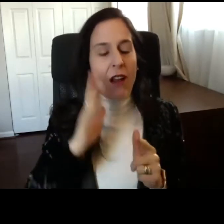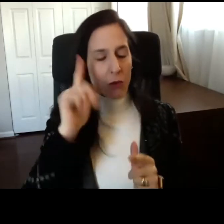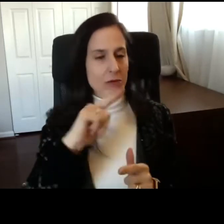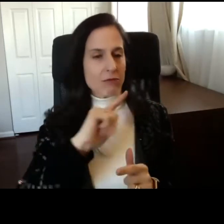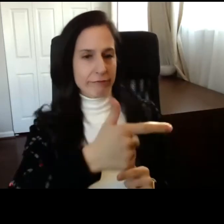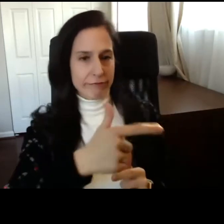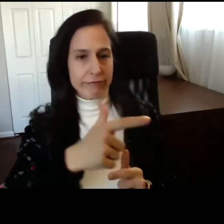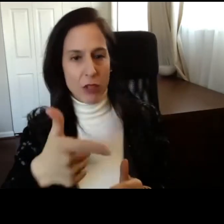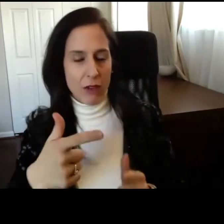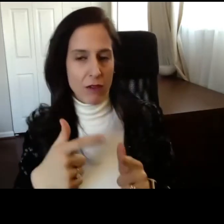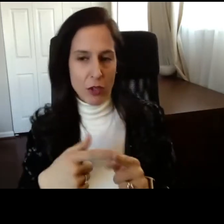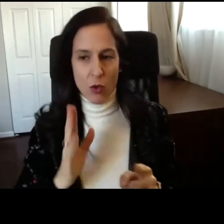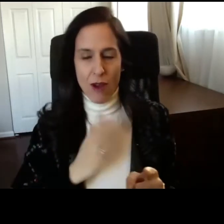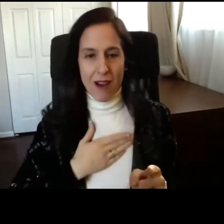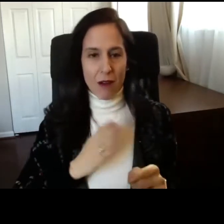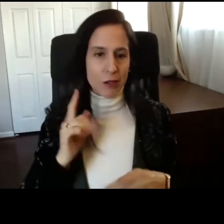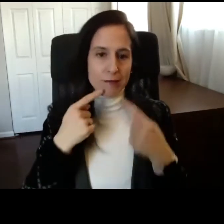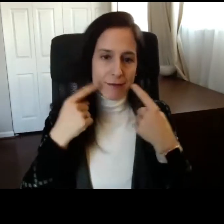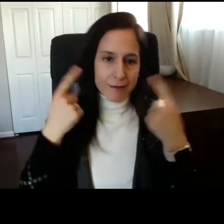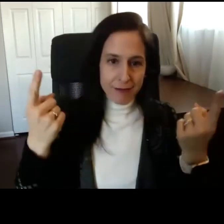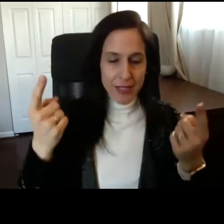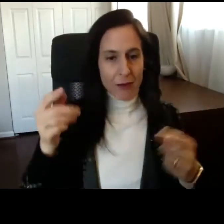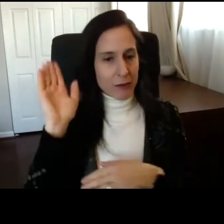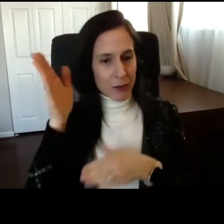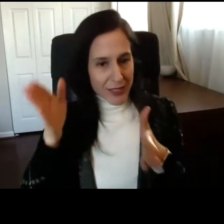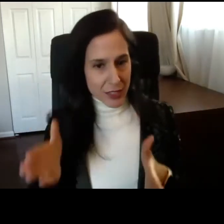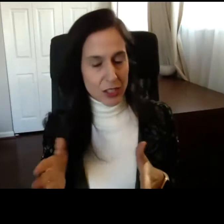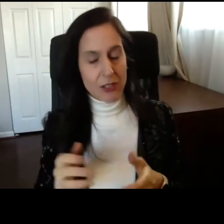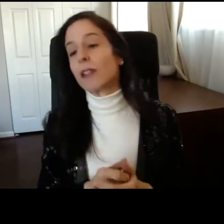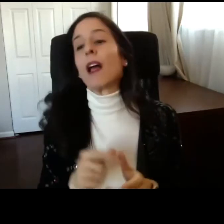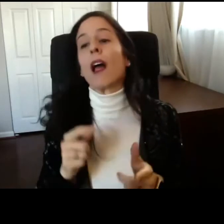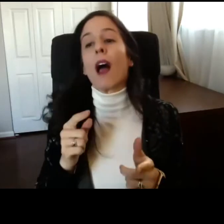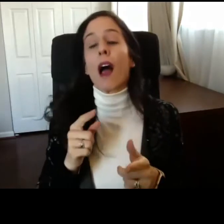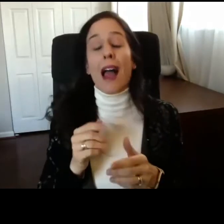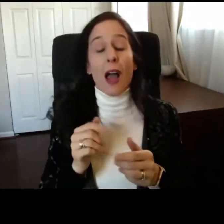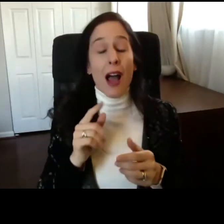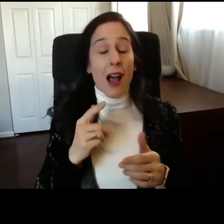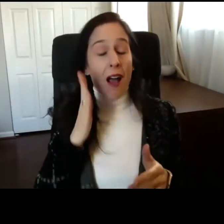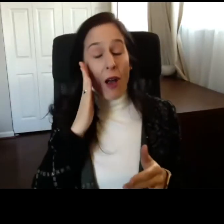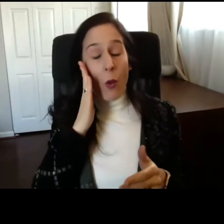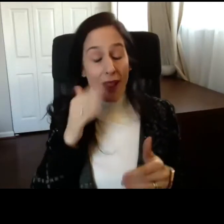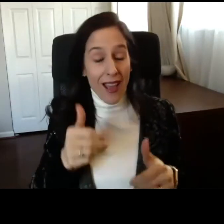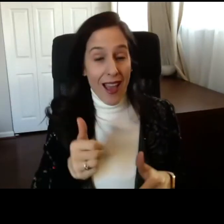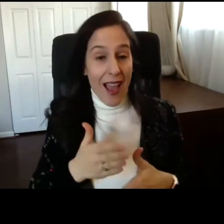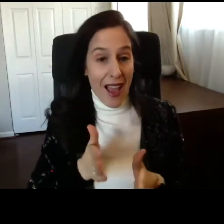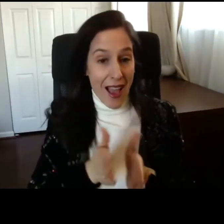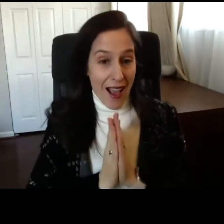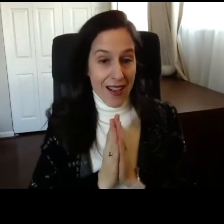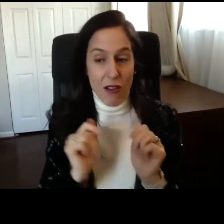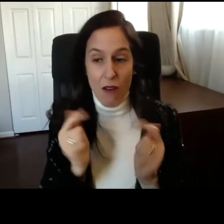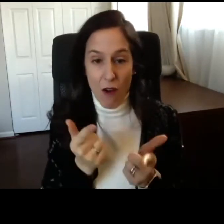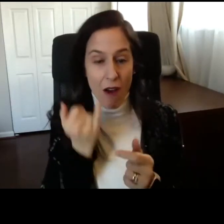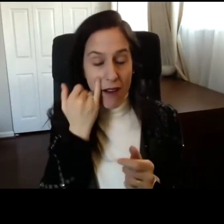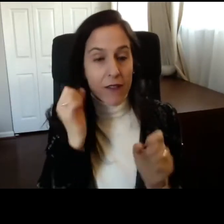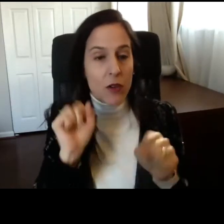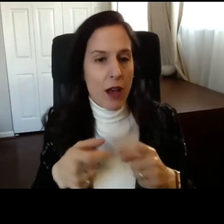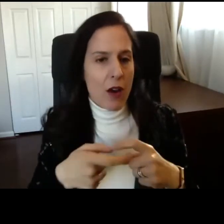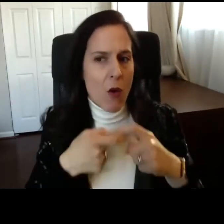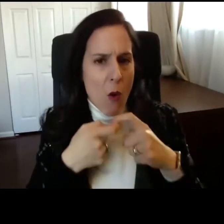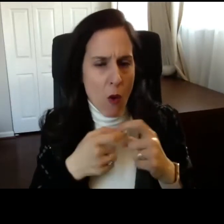and then we will have a formal introduction and then have our